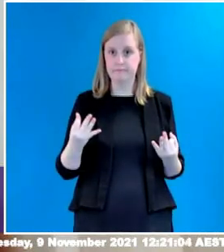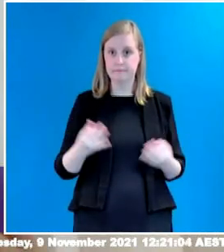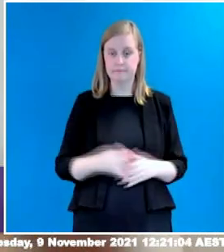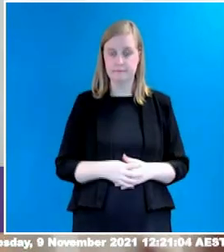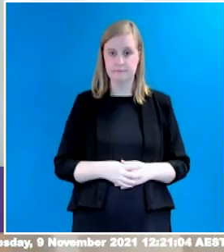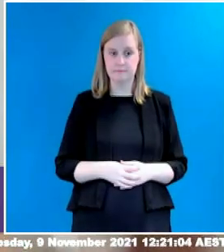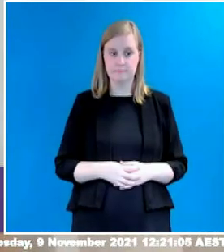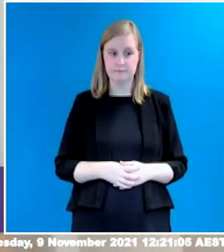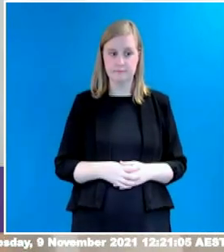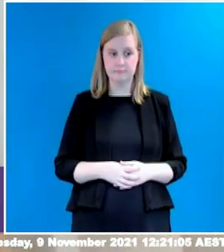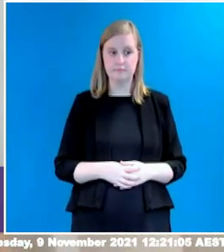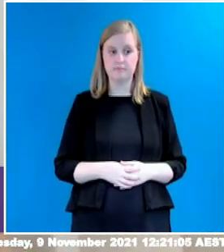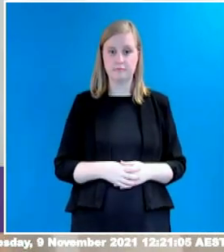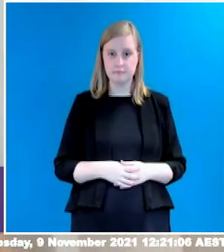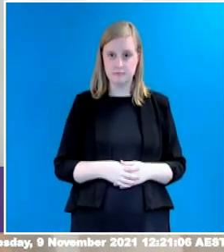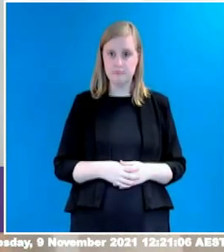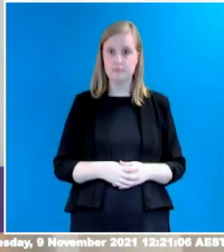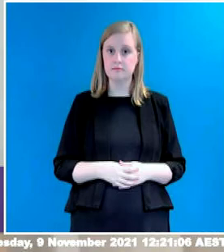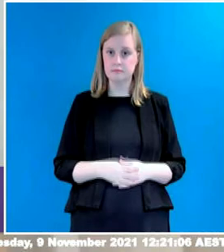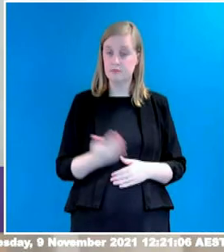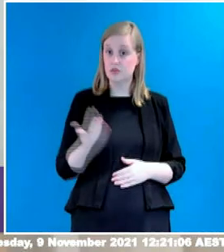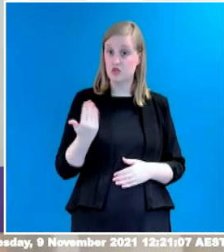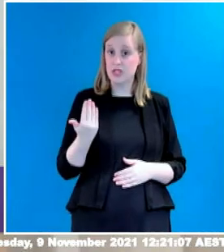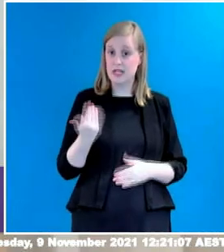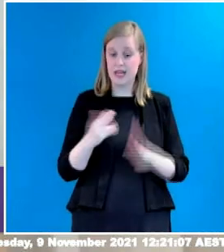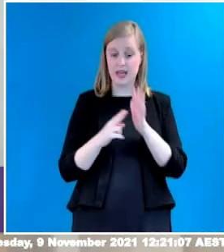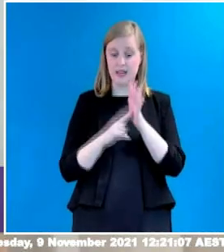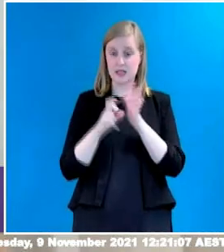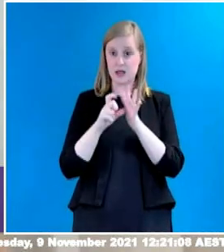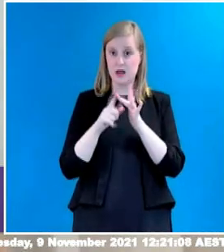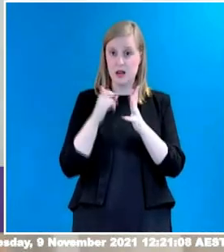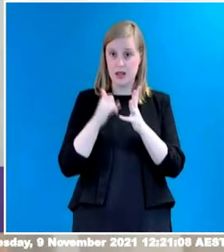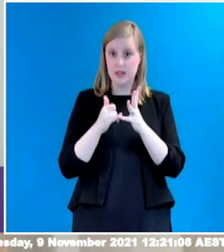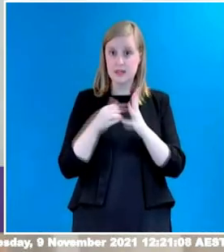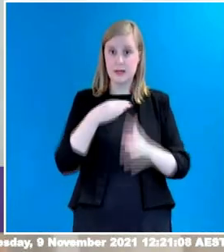For example, quite recently the NDIS Minister has been going through the